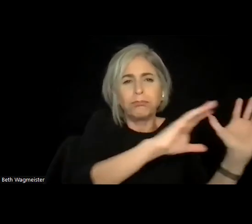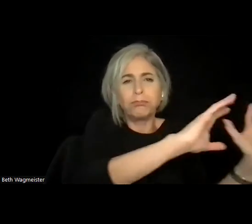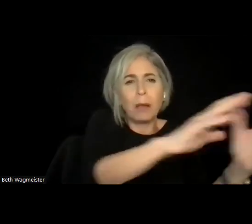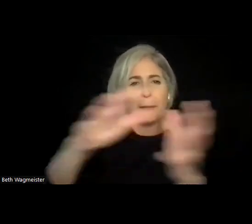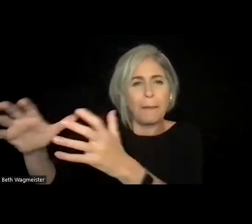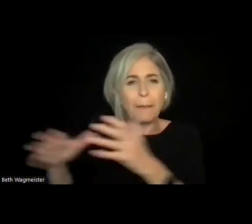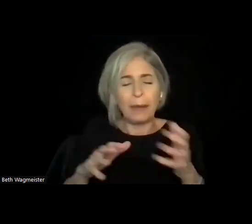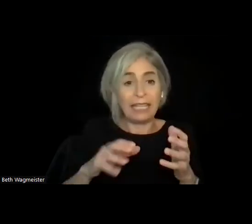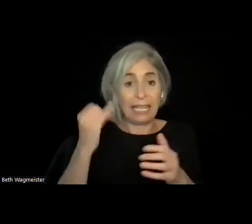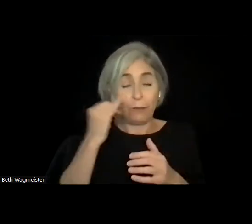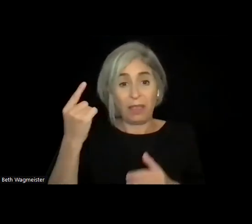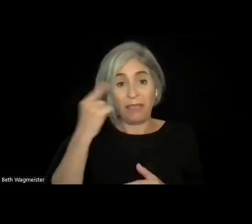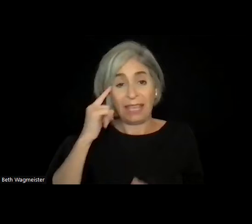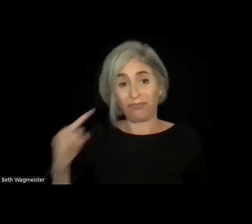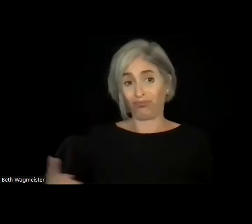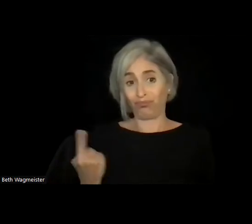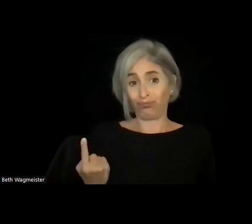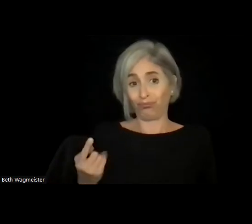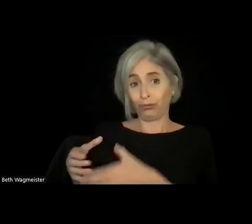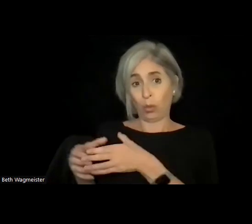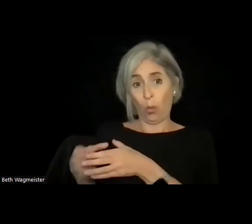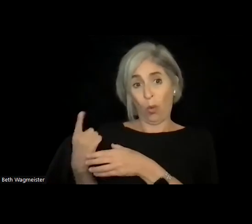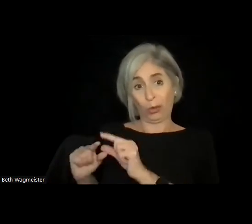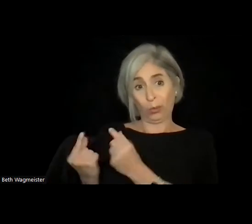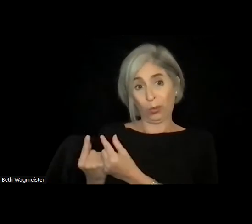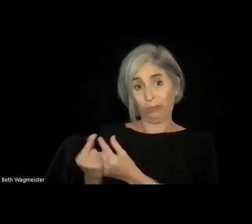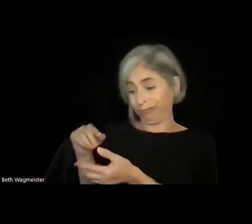s and it is the cross sectional, and we do that